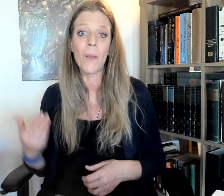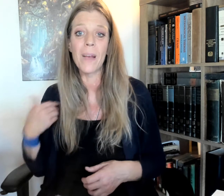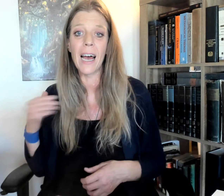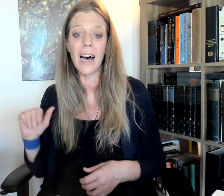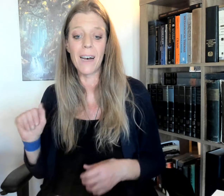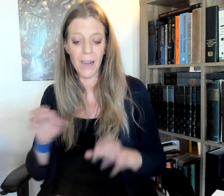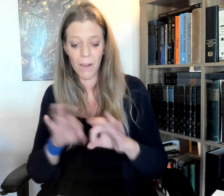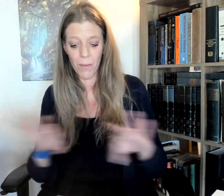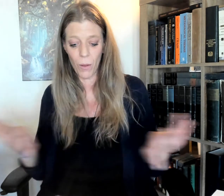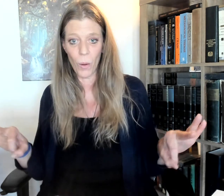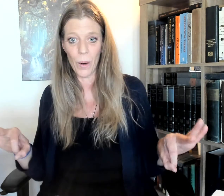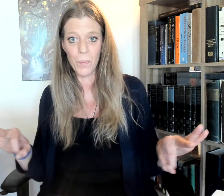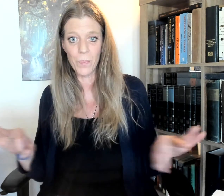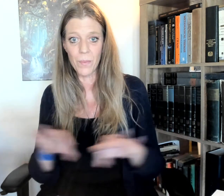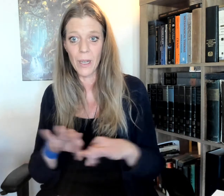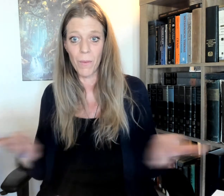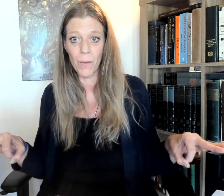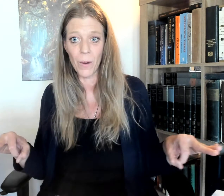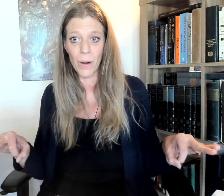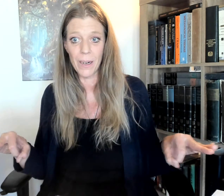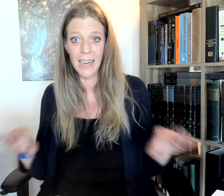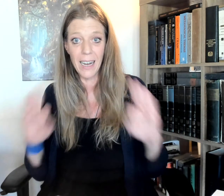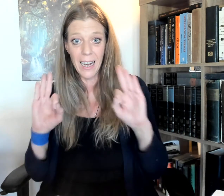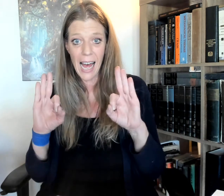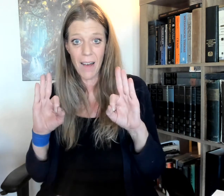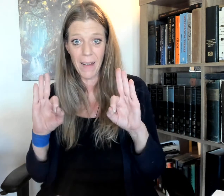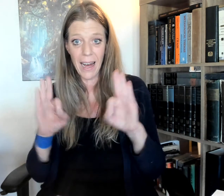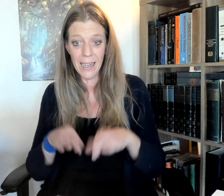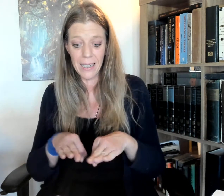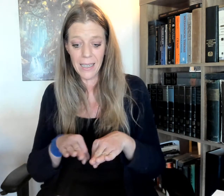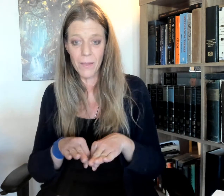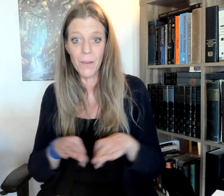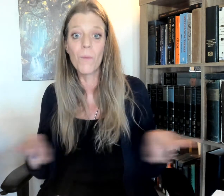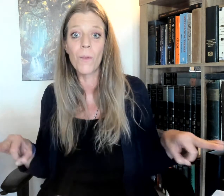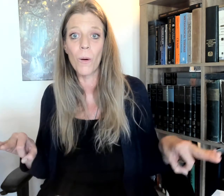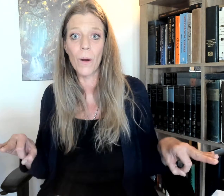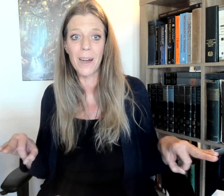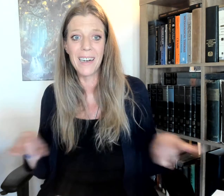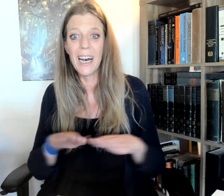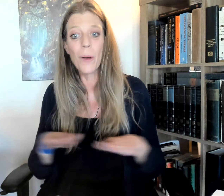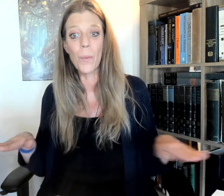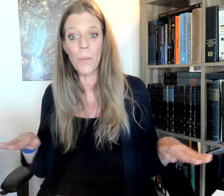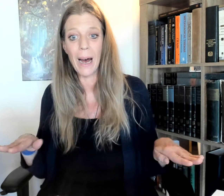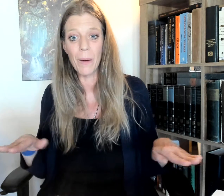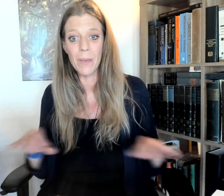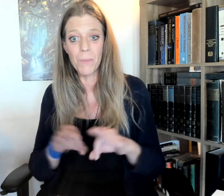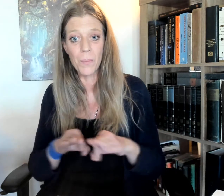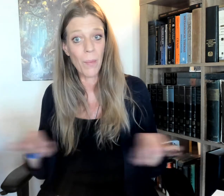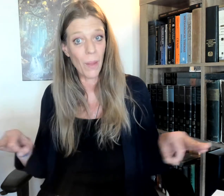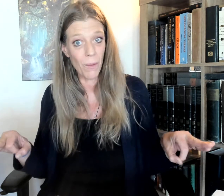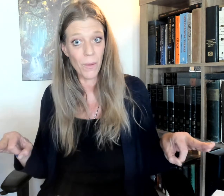We have a FLOOR. FLOOR. F-Hands. FLOOR. GROUND FLOOR.